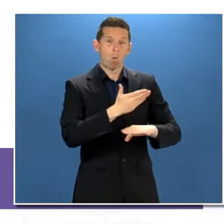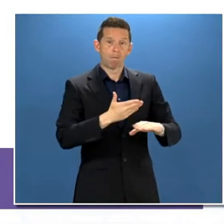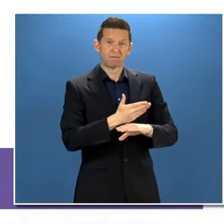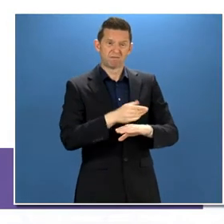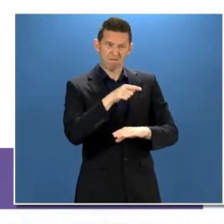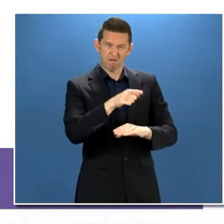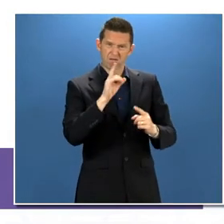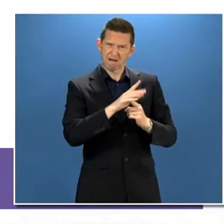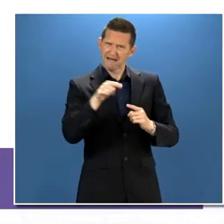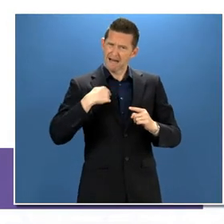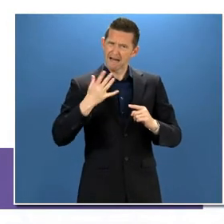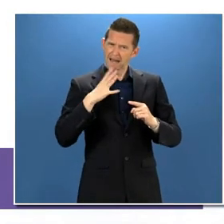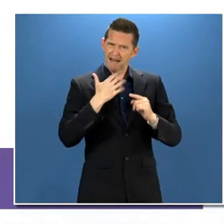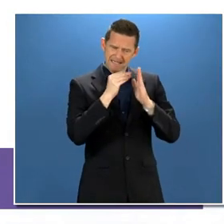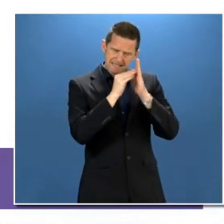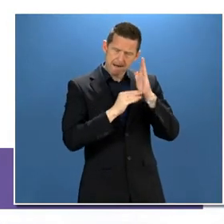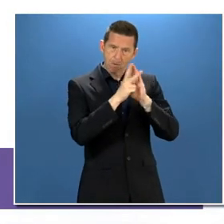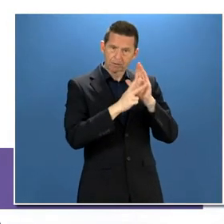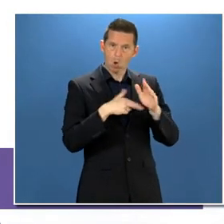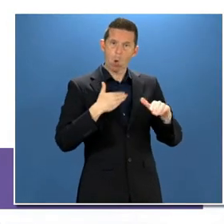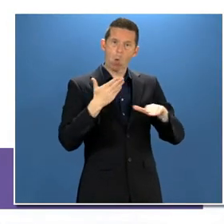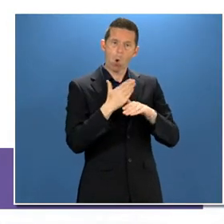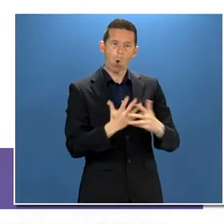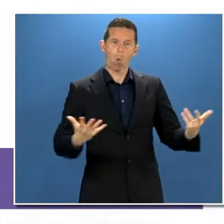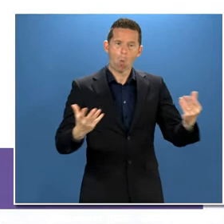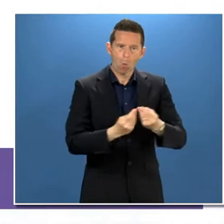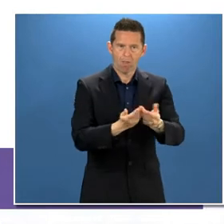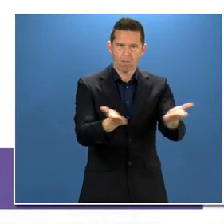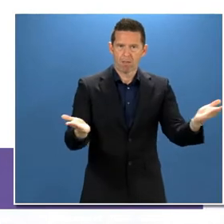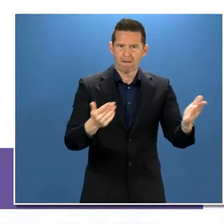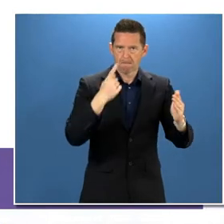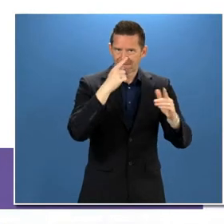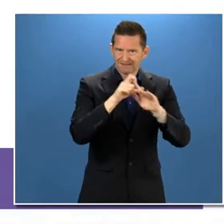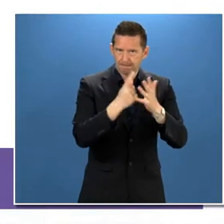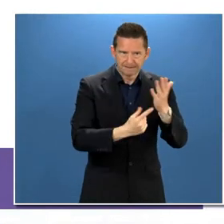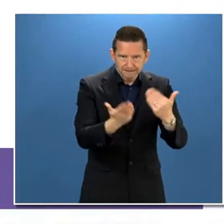policies where we work with people with disability, not for people with disability.